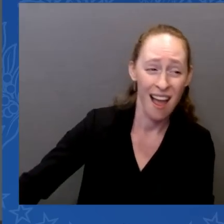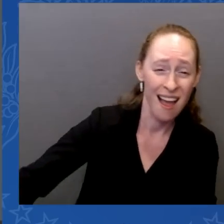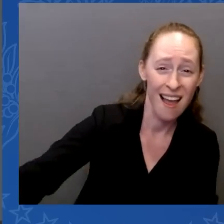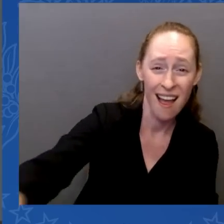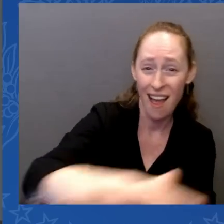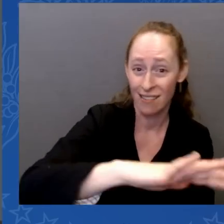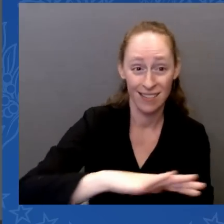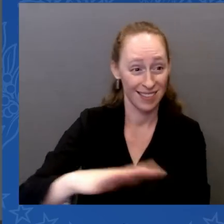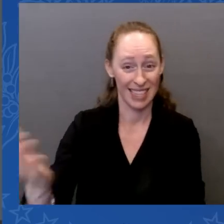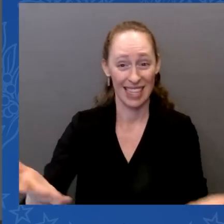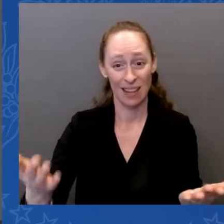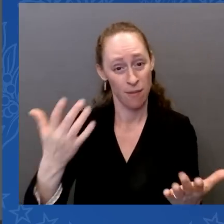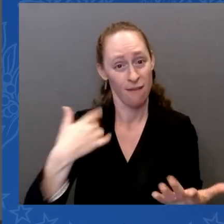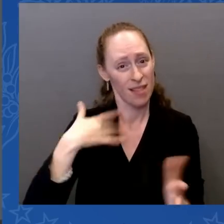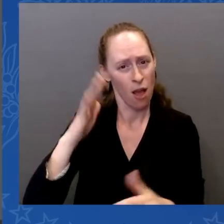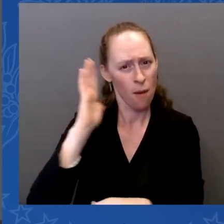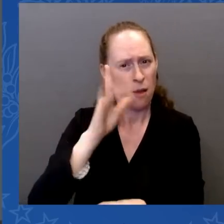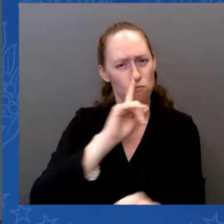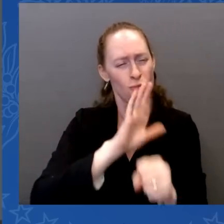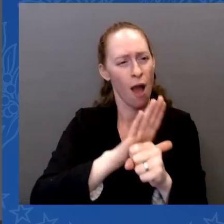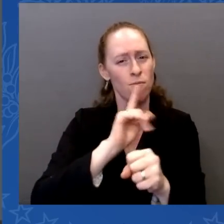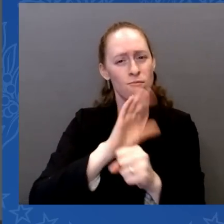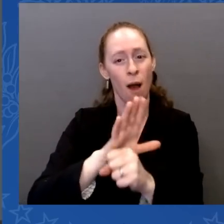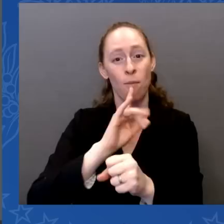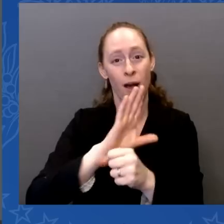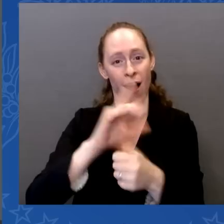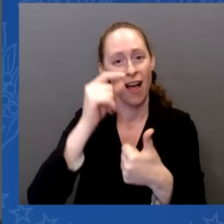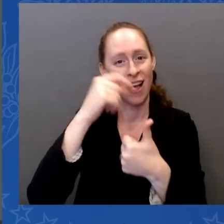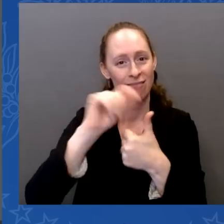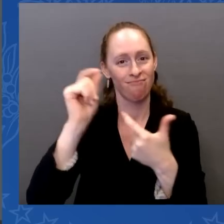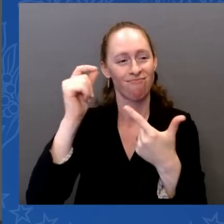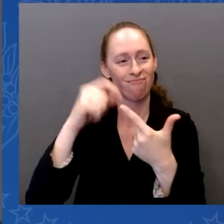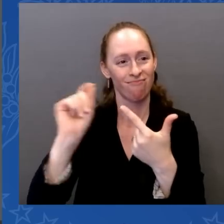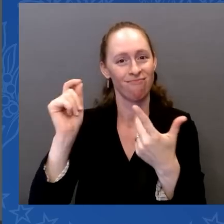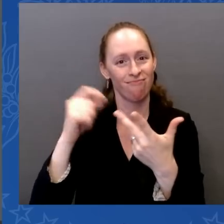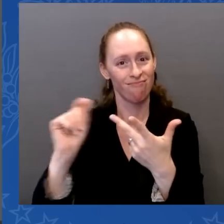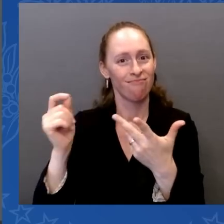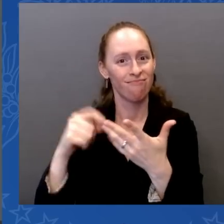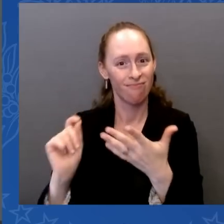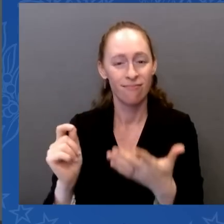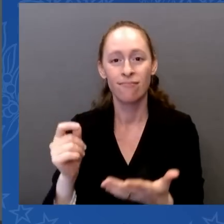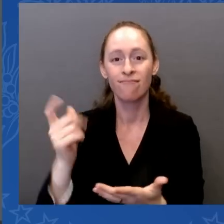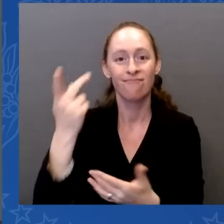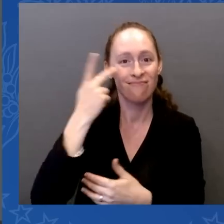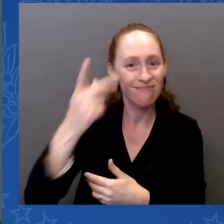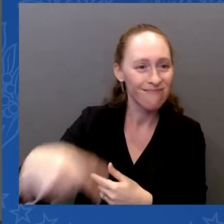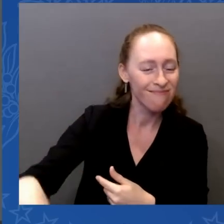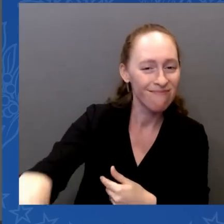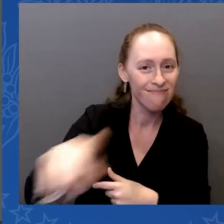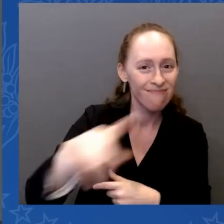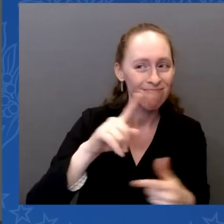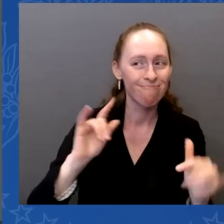that we're going to change. For example, we pay more for prescription drugs than any other advanced nation in the world.